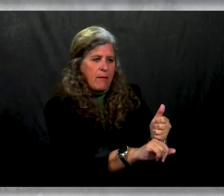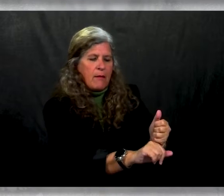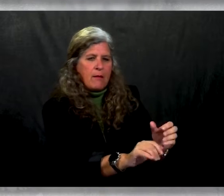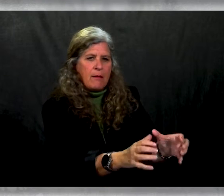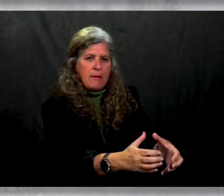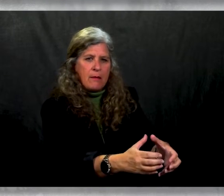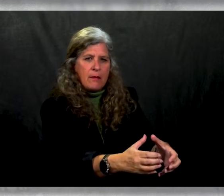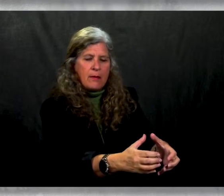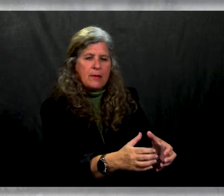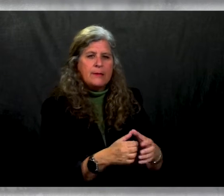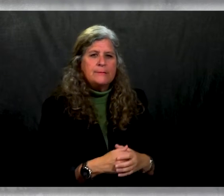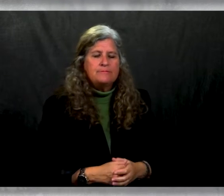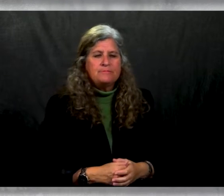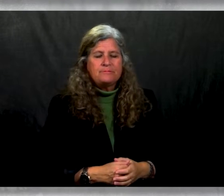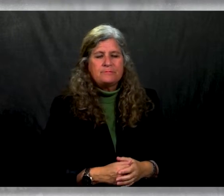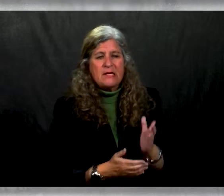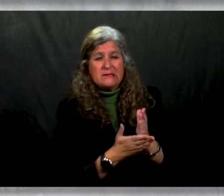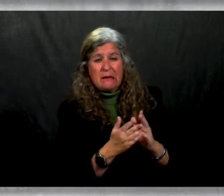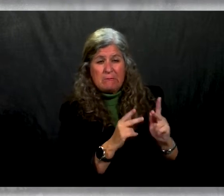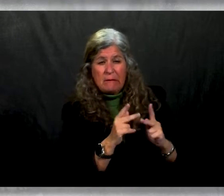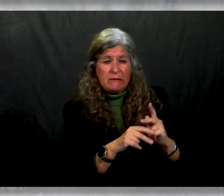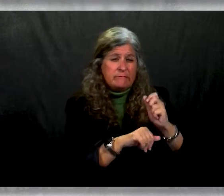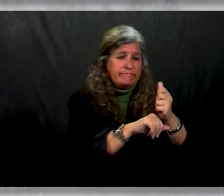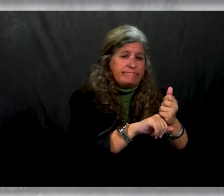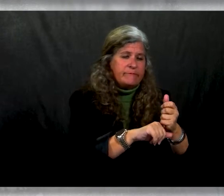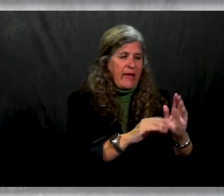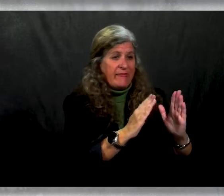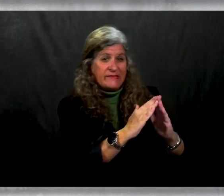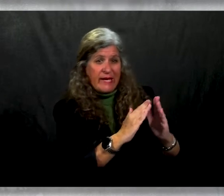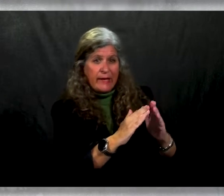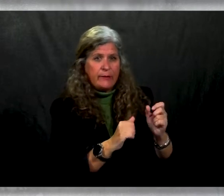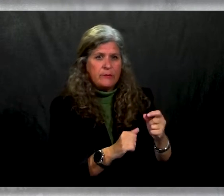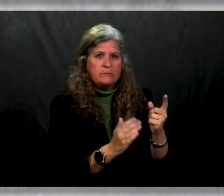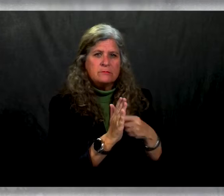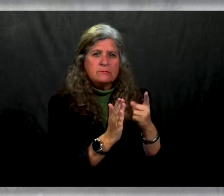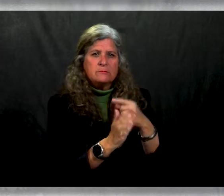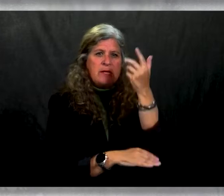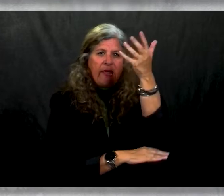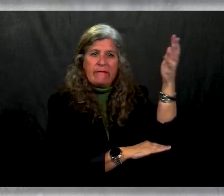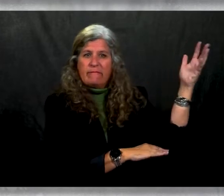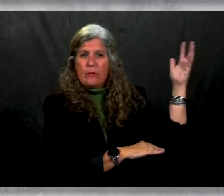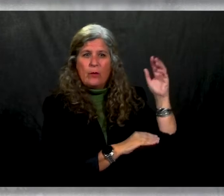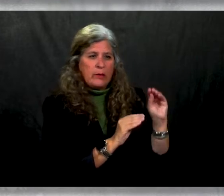That can be a little marker at the town or sometimes it's a little marker